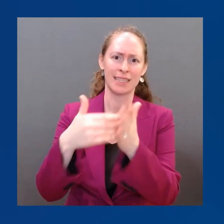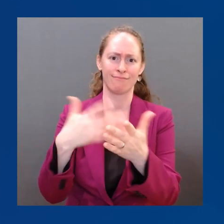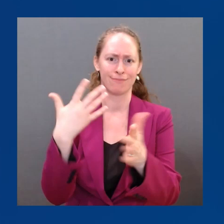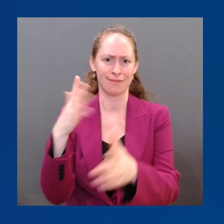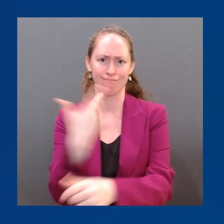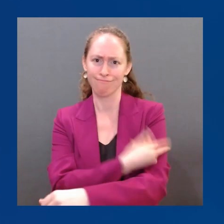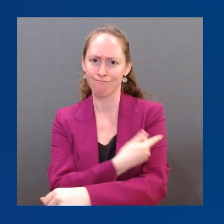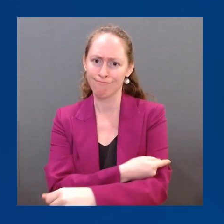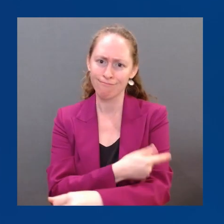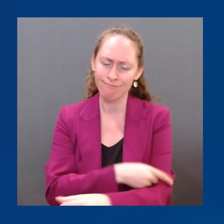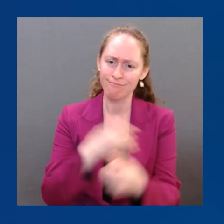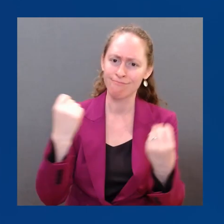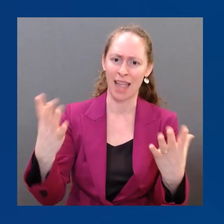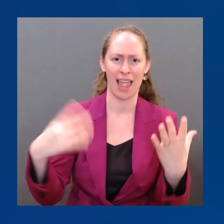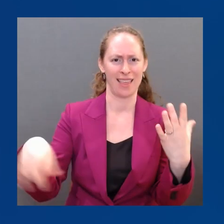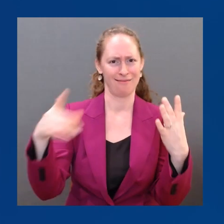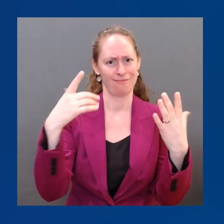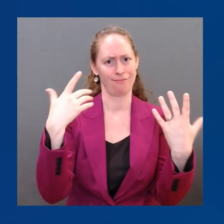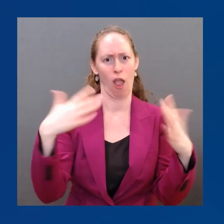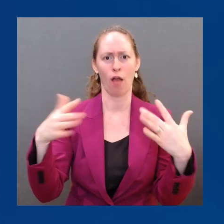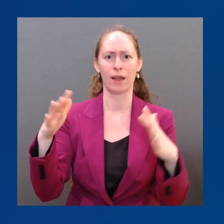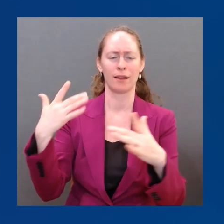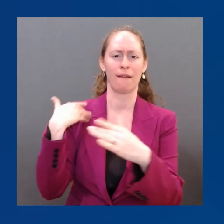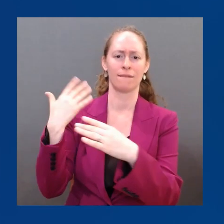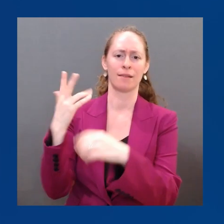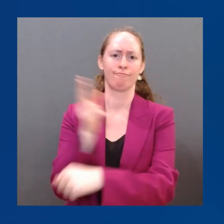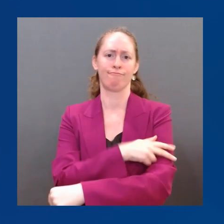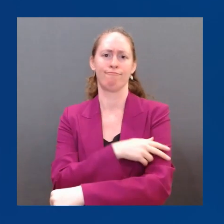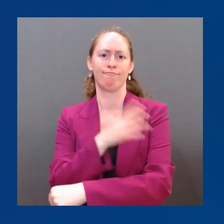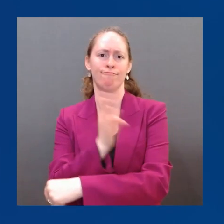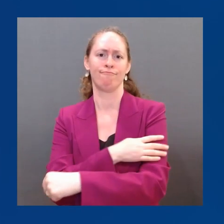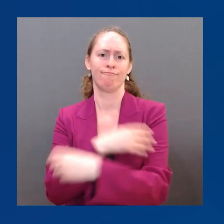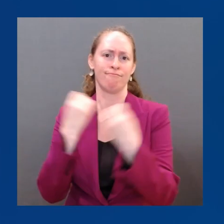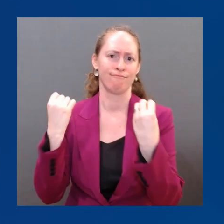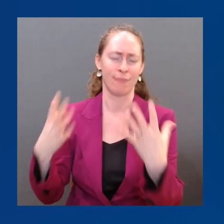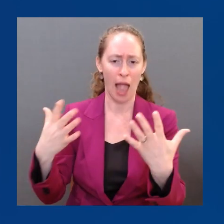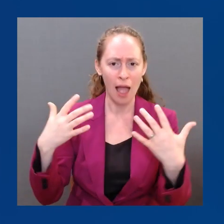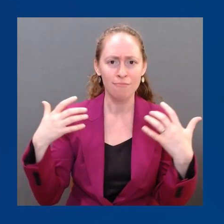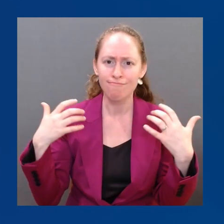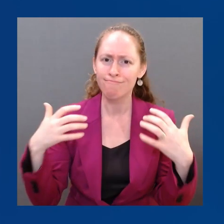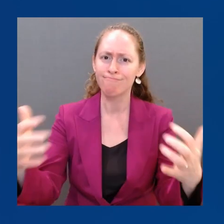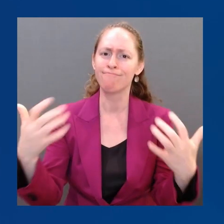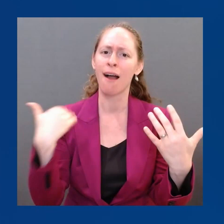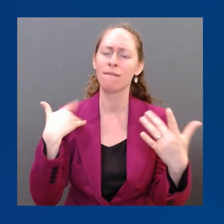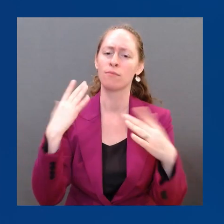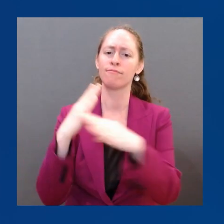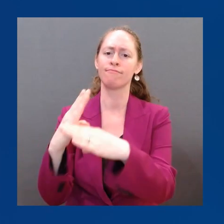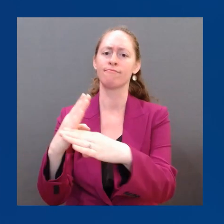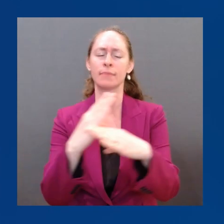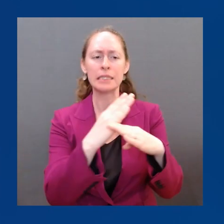But we're also seeing, at this moment, a lot of infections across the country. Depending on which tracker you use,